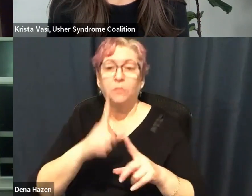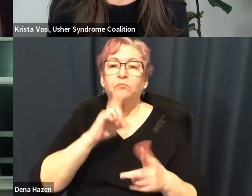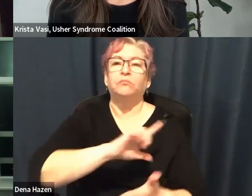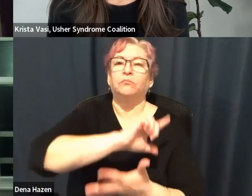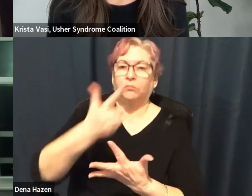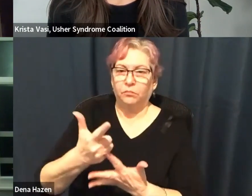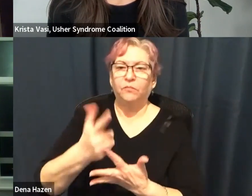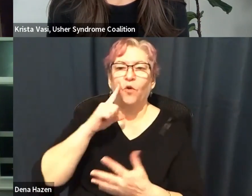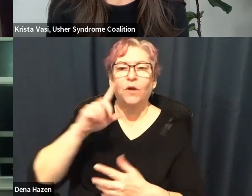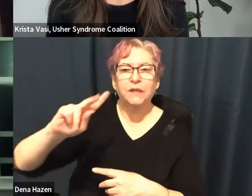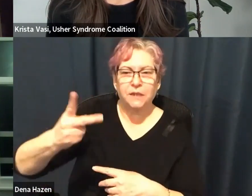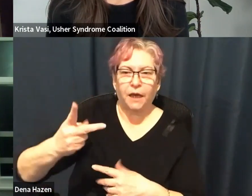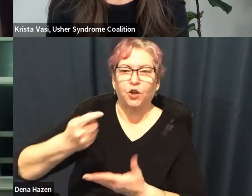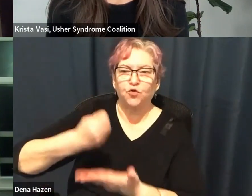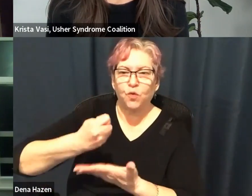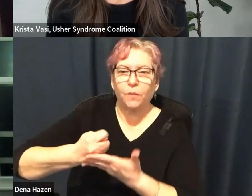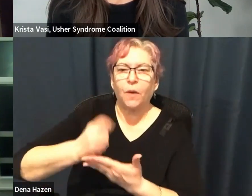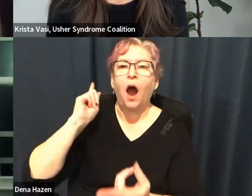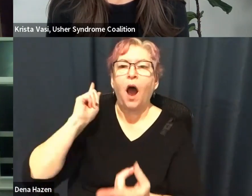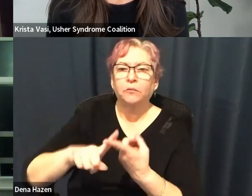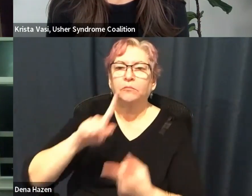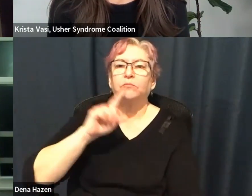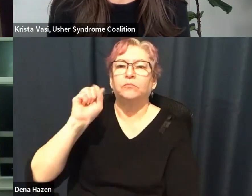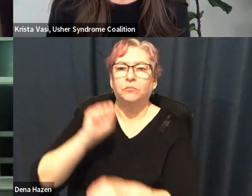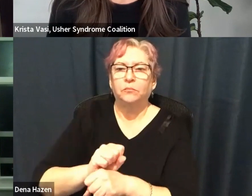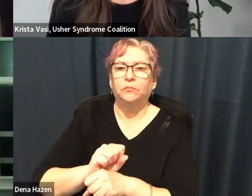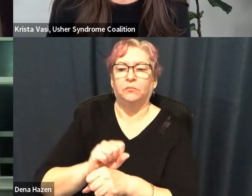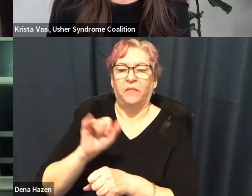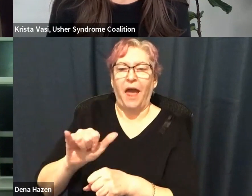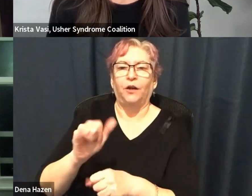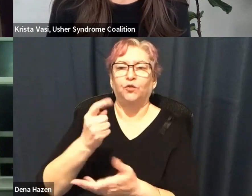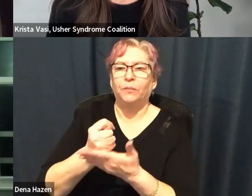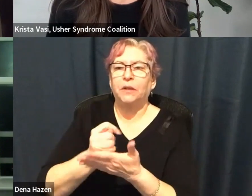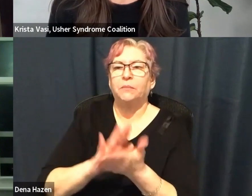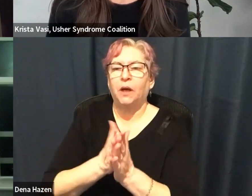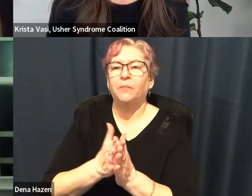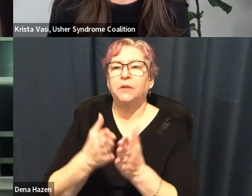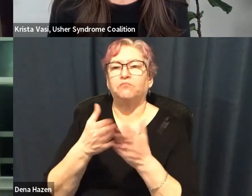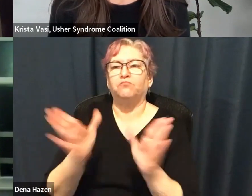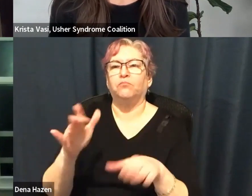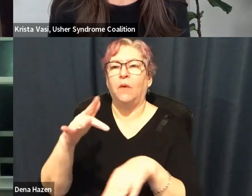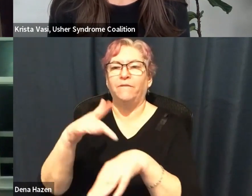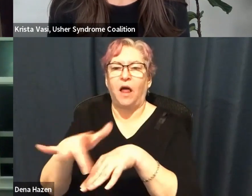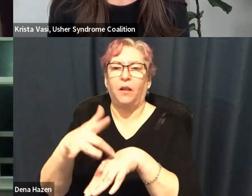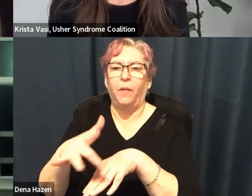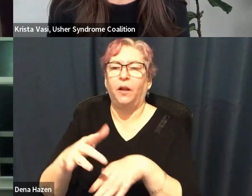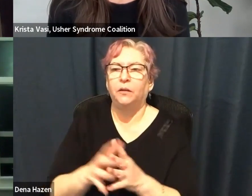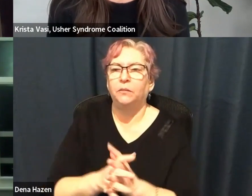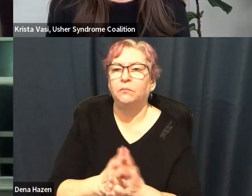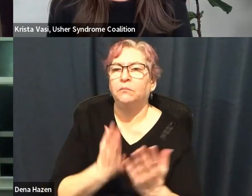until treatment becomes generally available. Thank you.